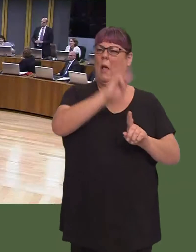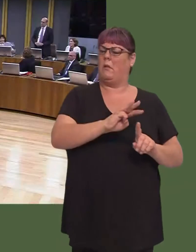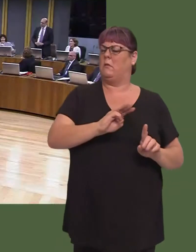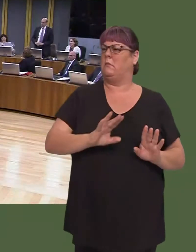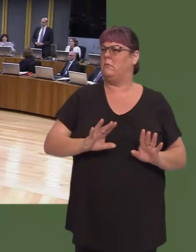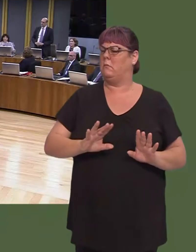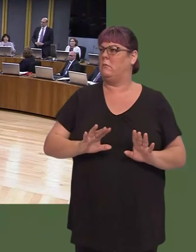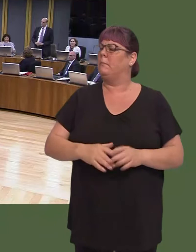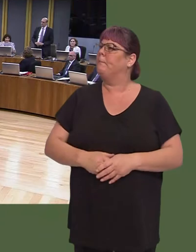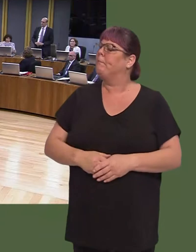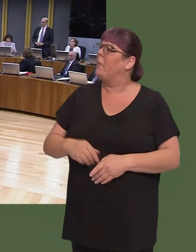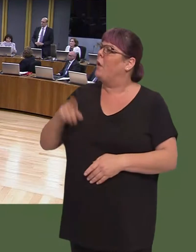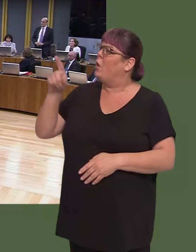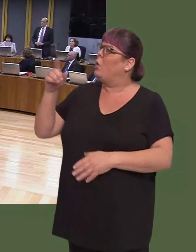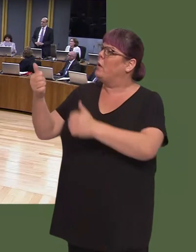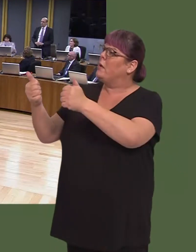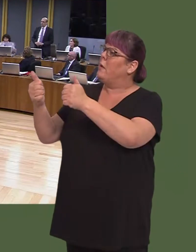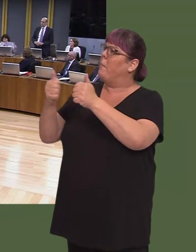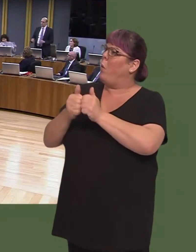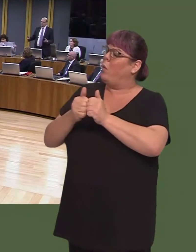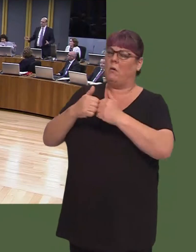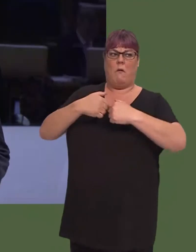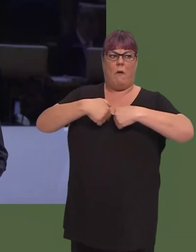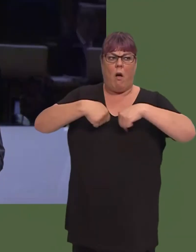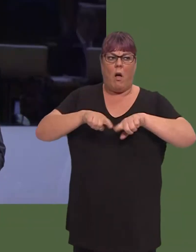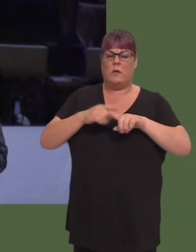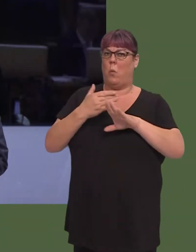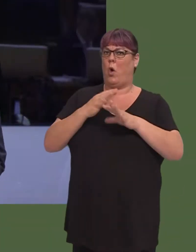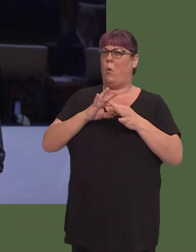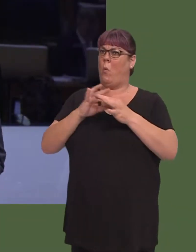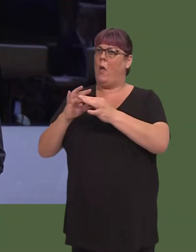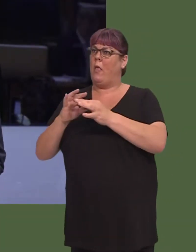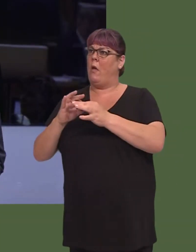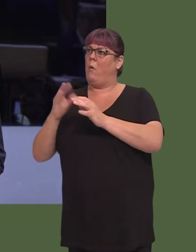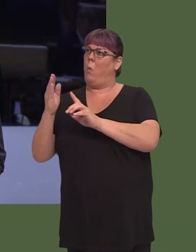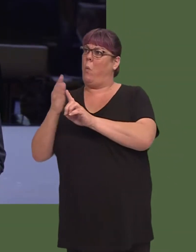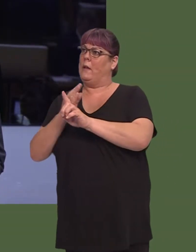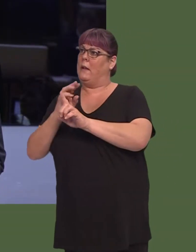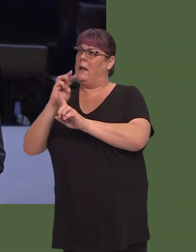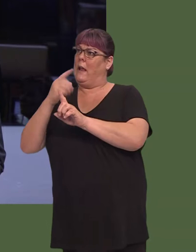have reached a milestone with the approval of their joint committee agreement, and that's